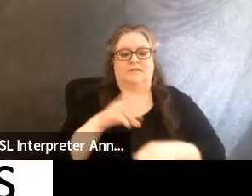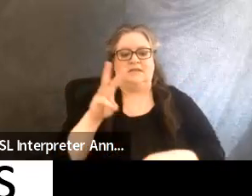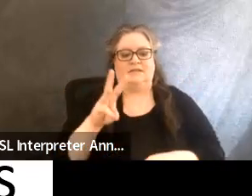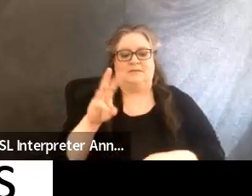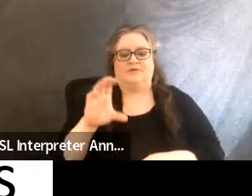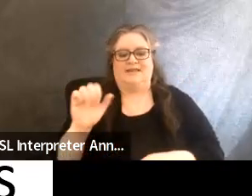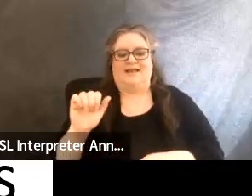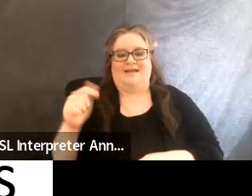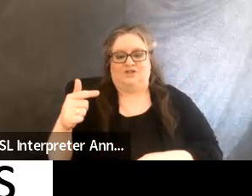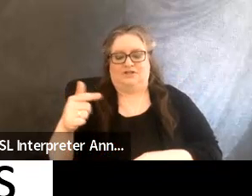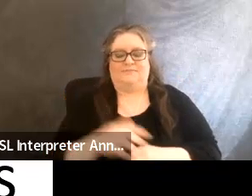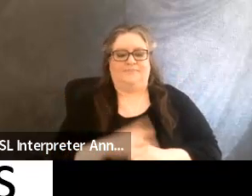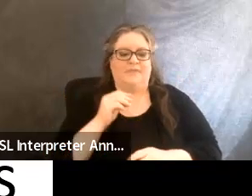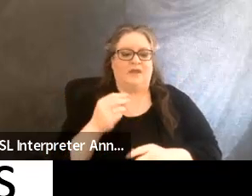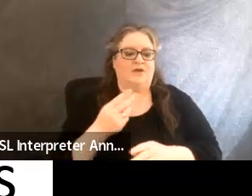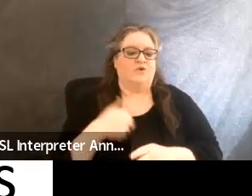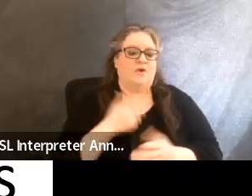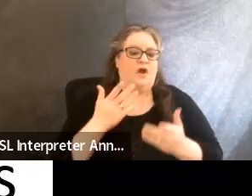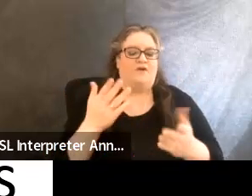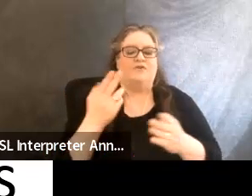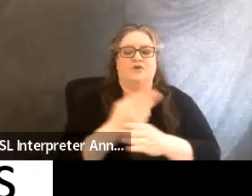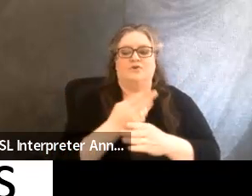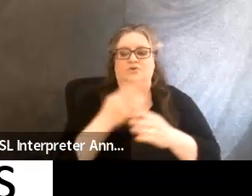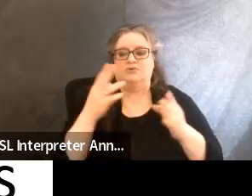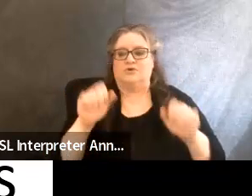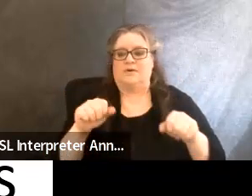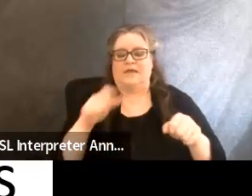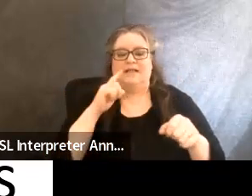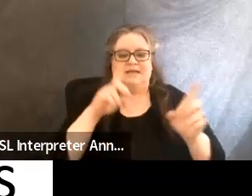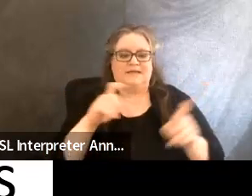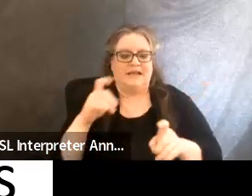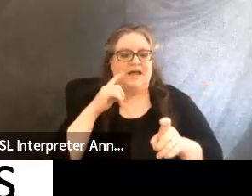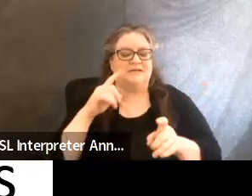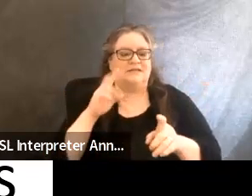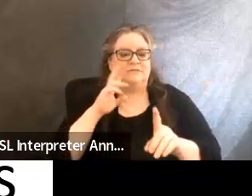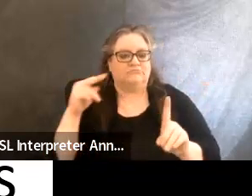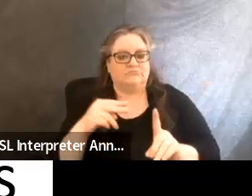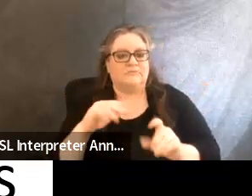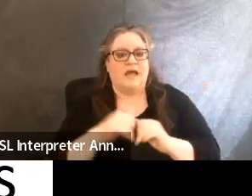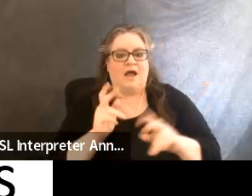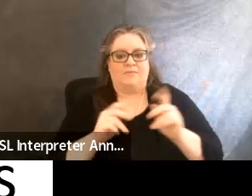We also offer usability testing services which provide insights into how our testers living with disabilities view your project